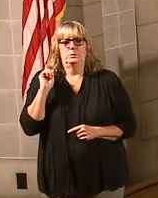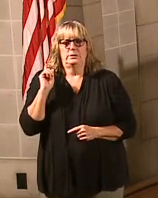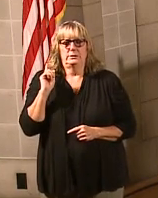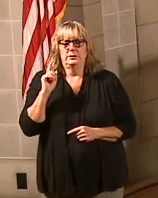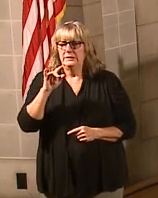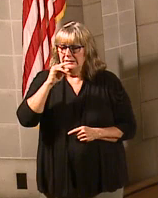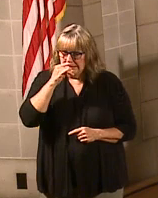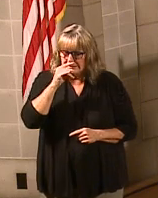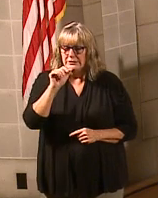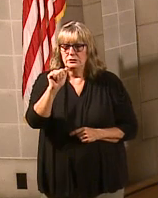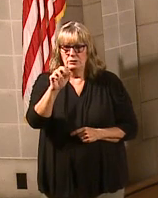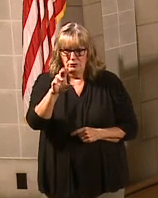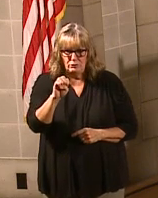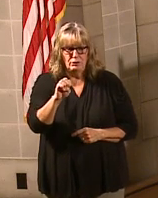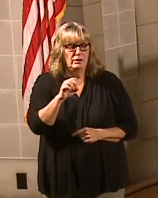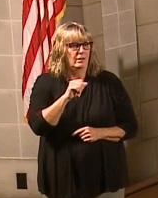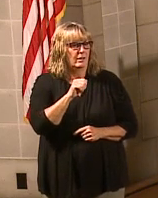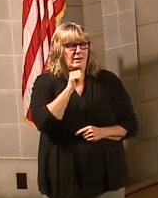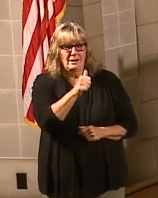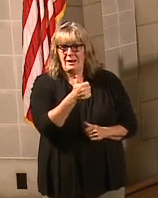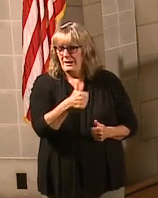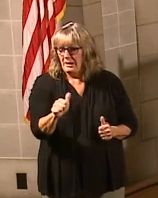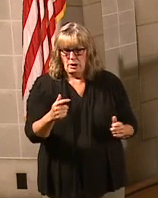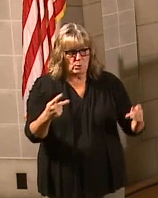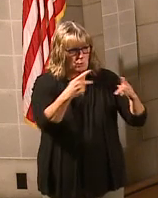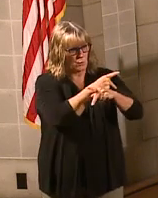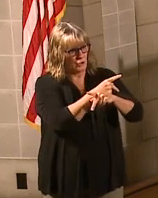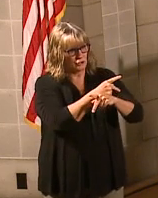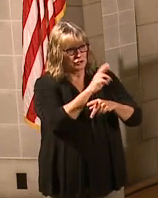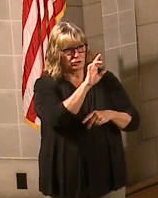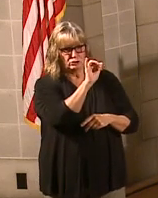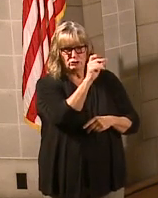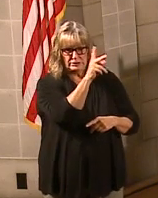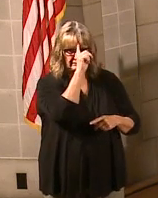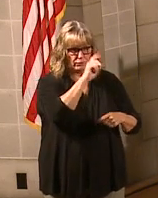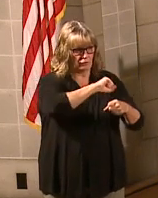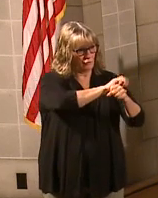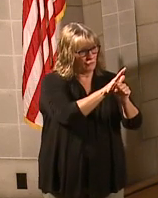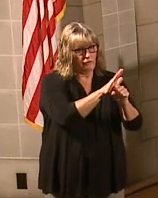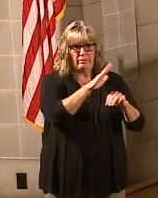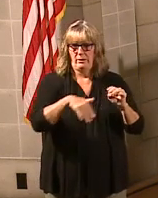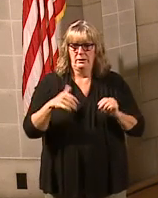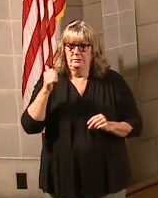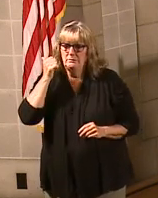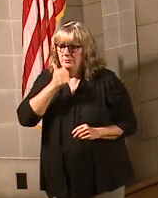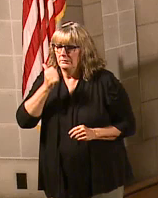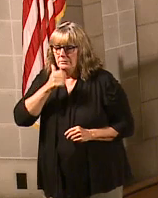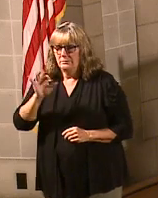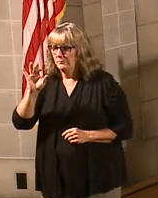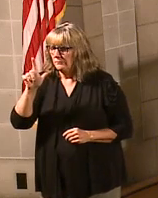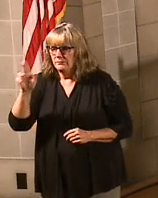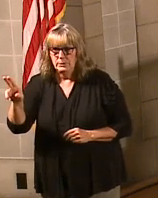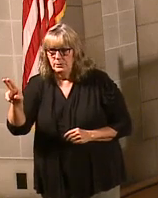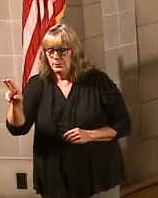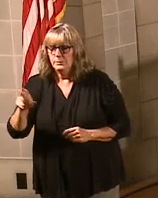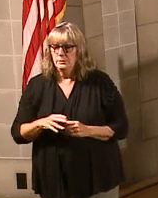MISINFORMATION BEING SPREAD. AGAIN, I'LL EMPHASIZE WHAT I